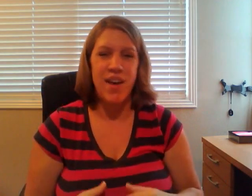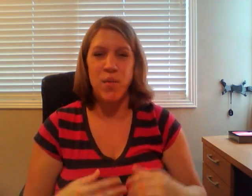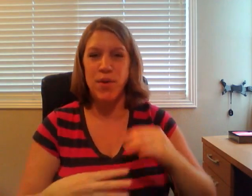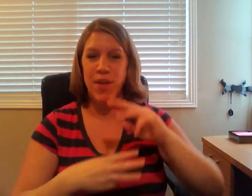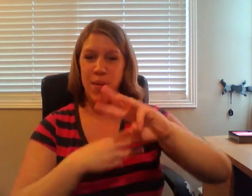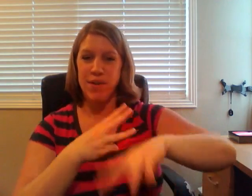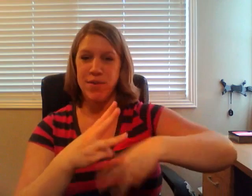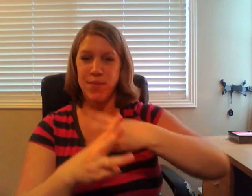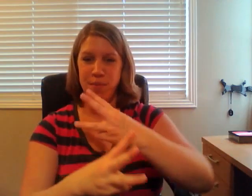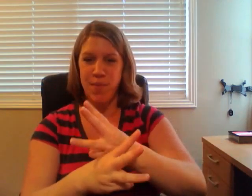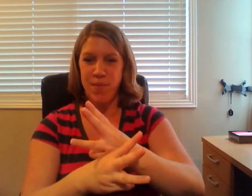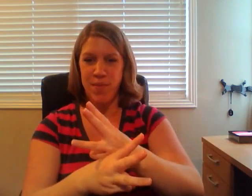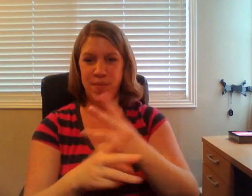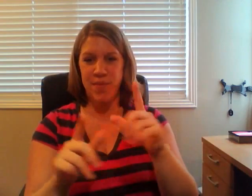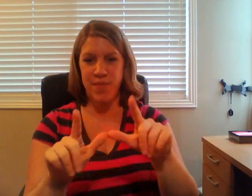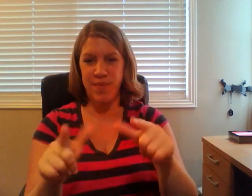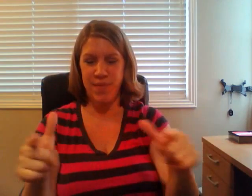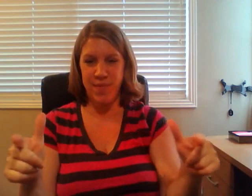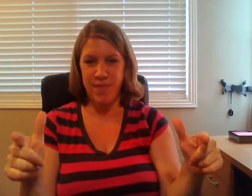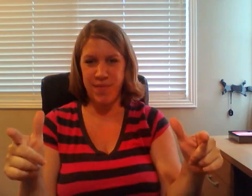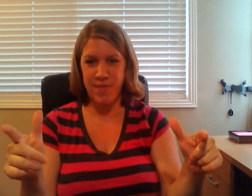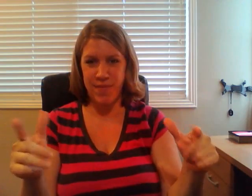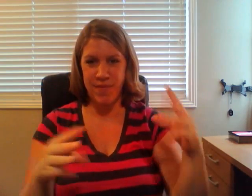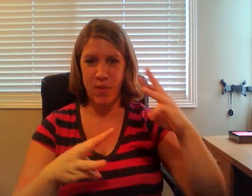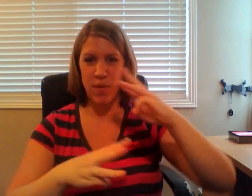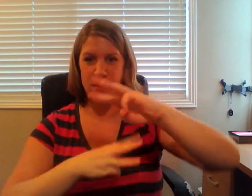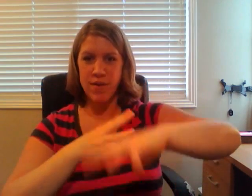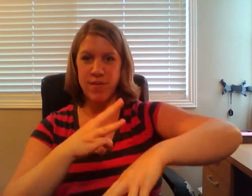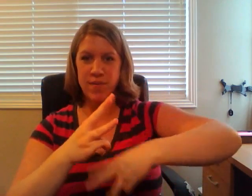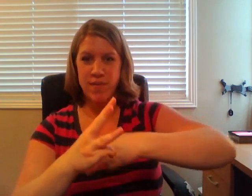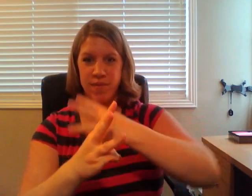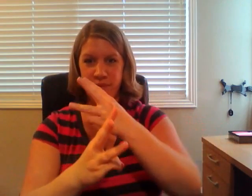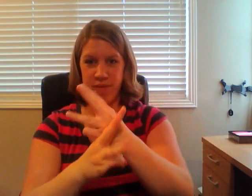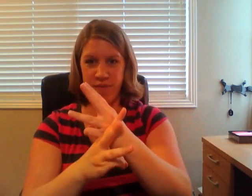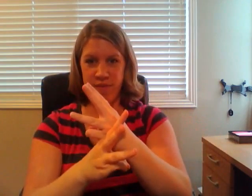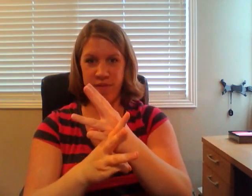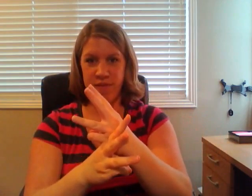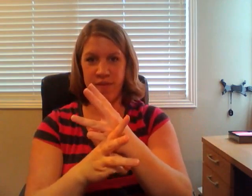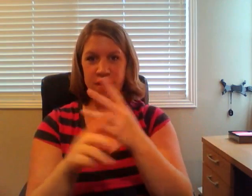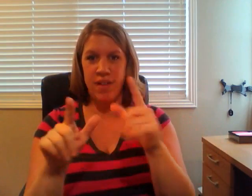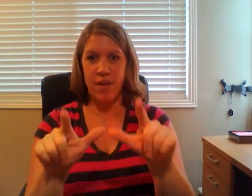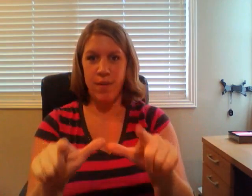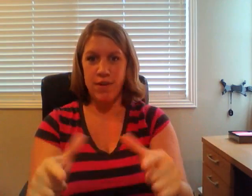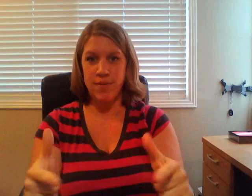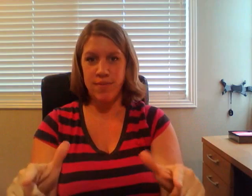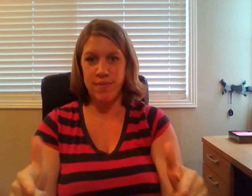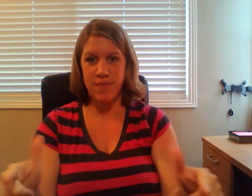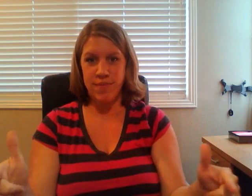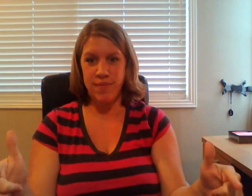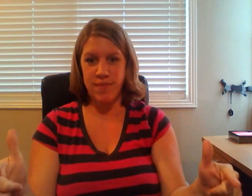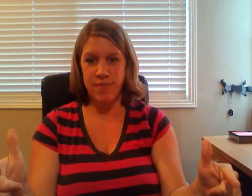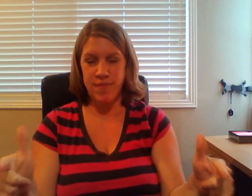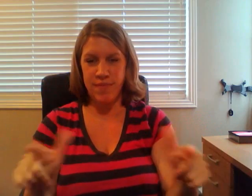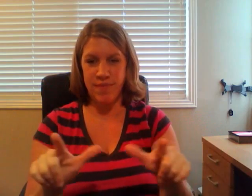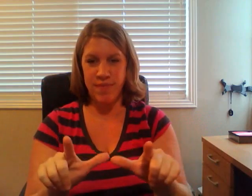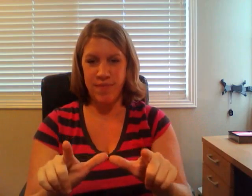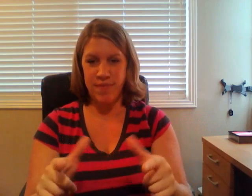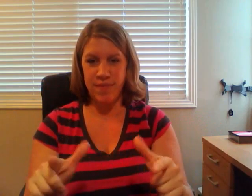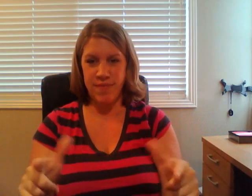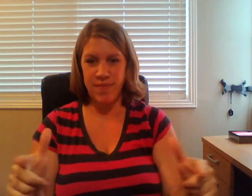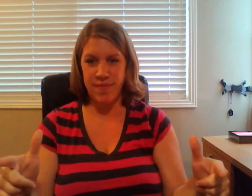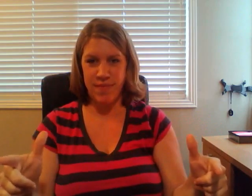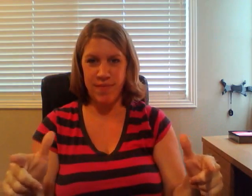World Languages